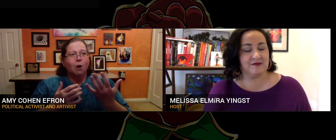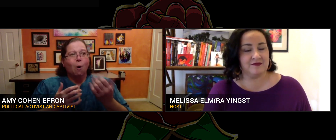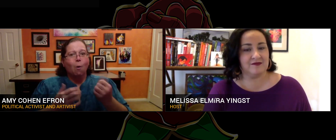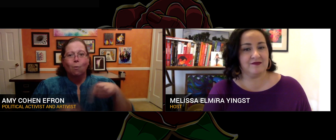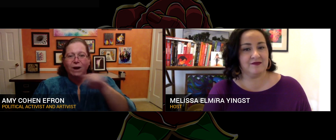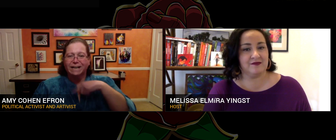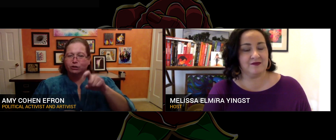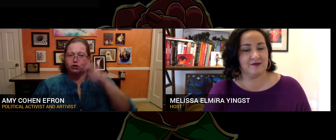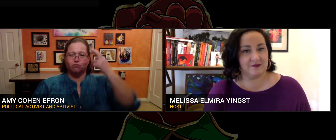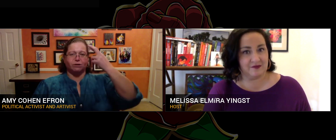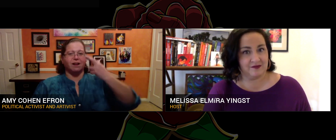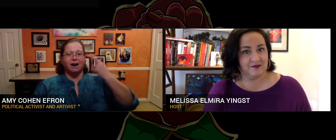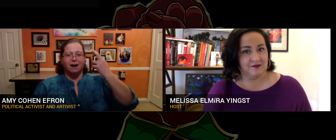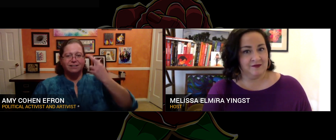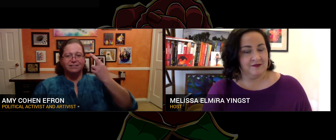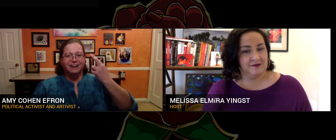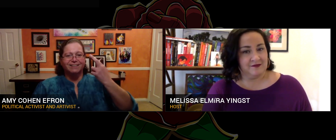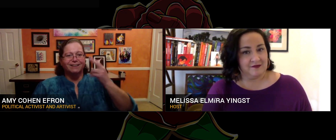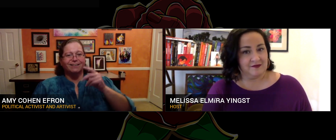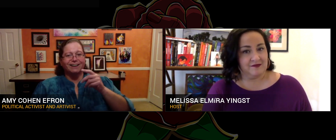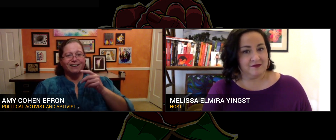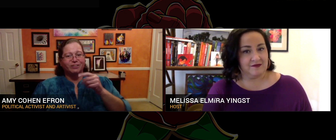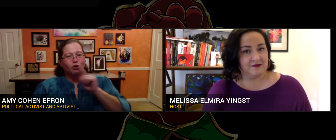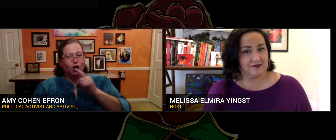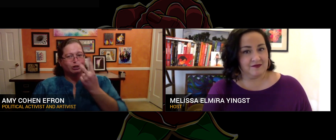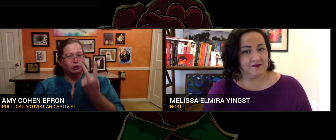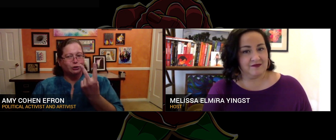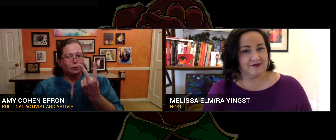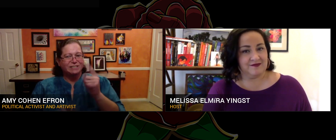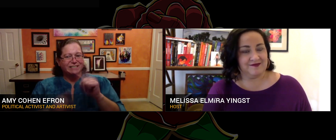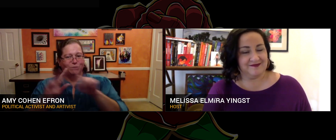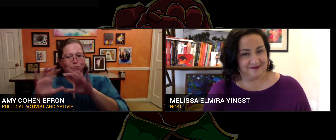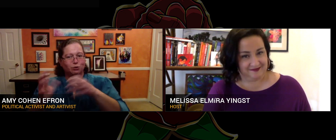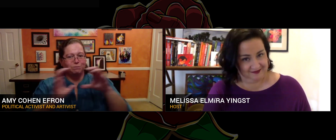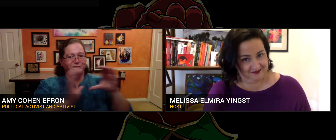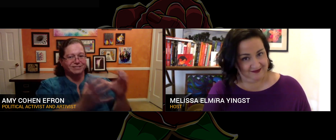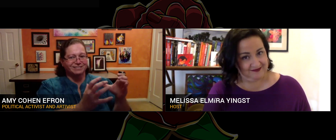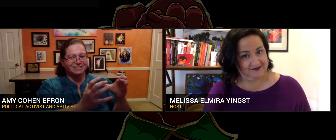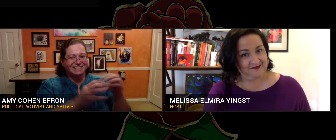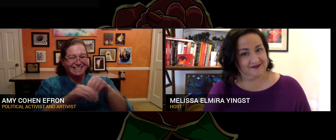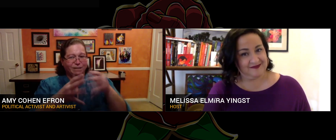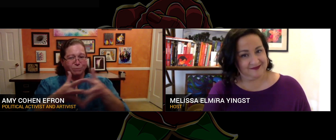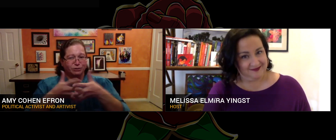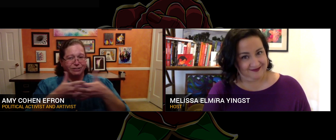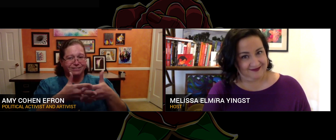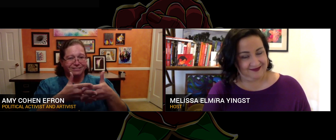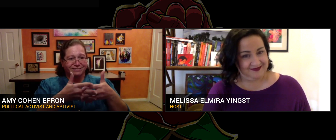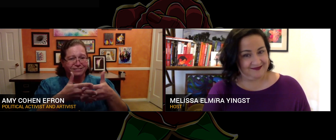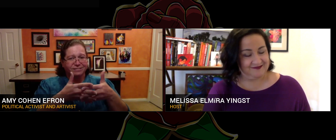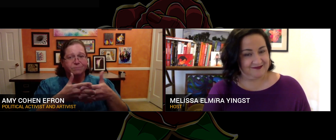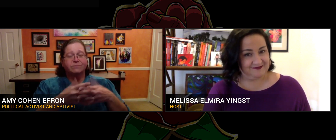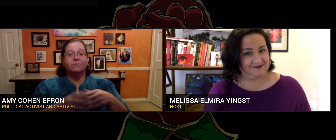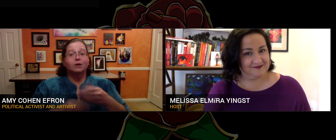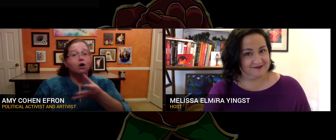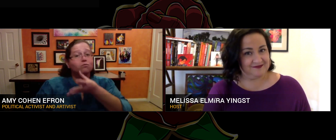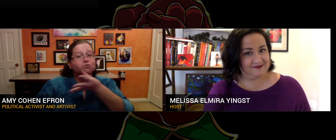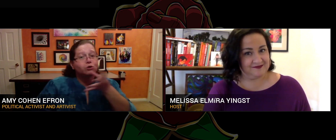We should realize there are two different groups in America-